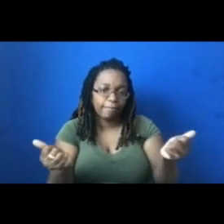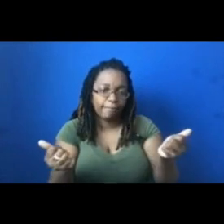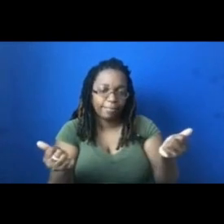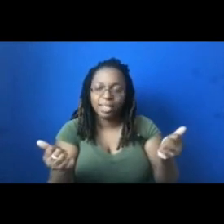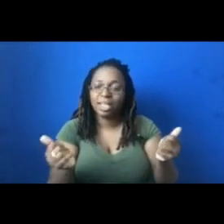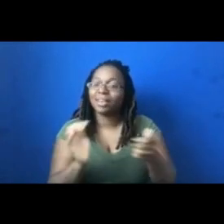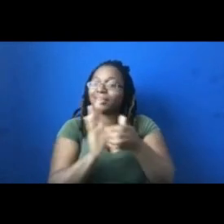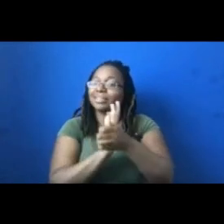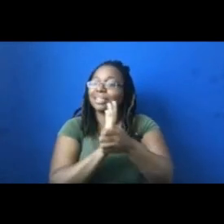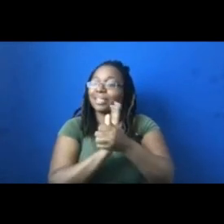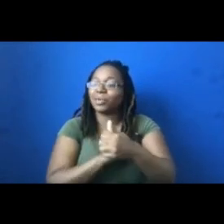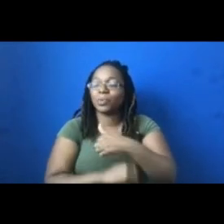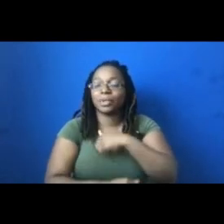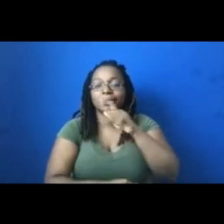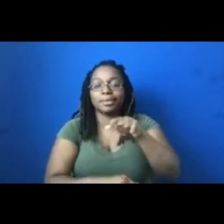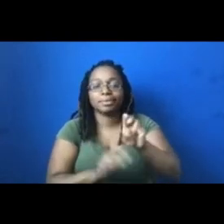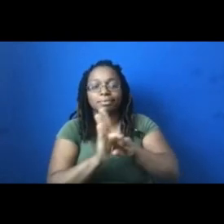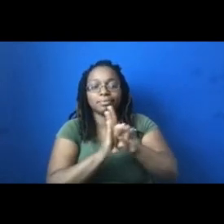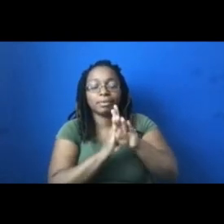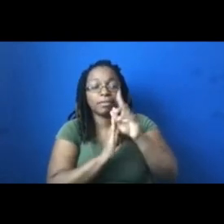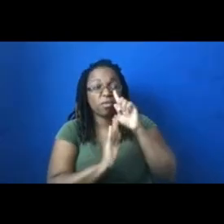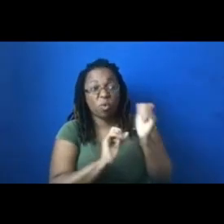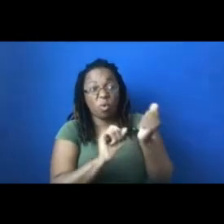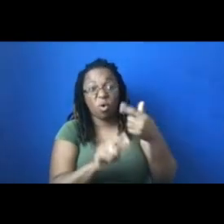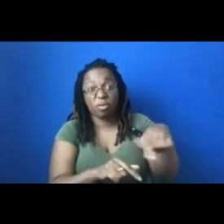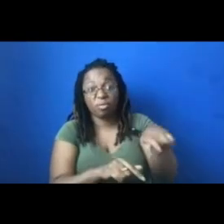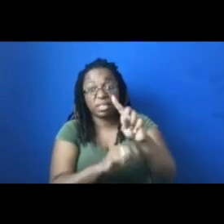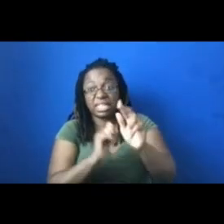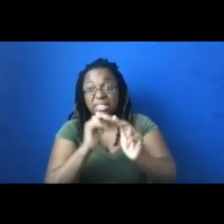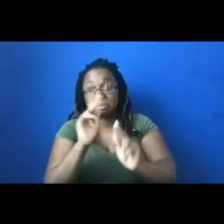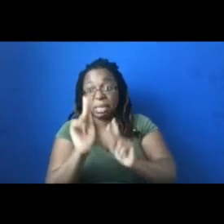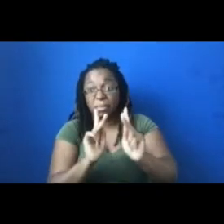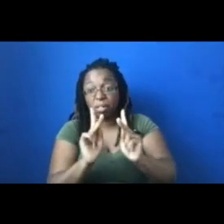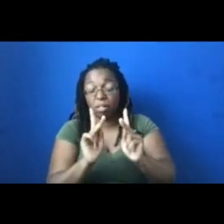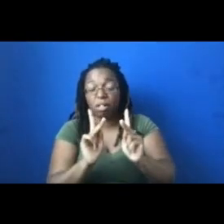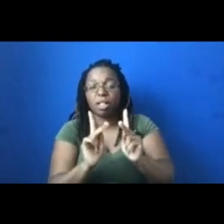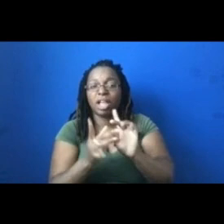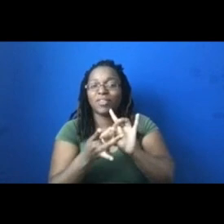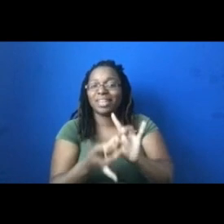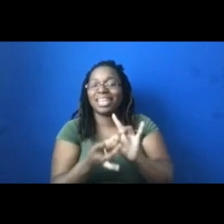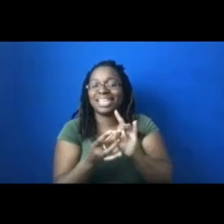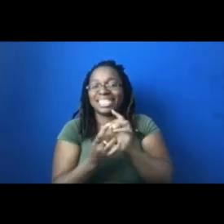all of these people is dealing with heat and health exposure,